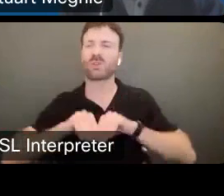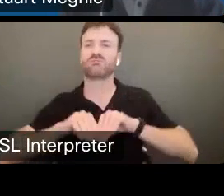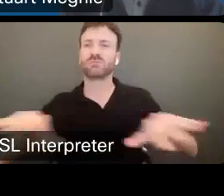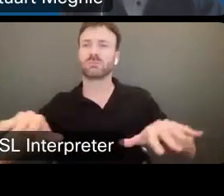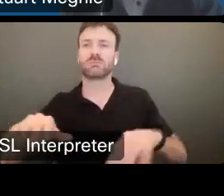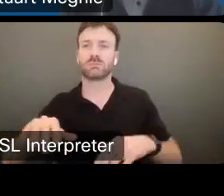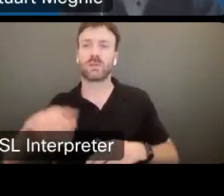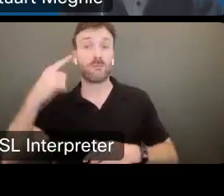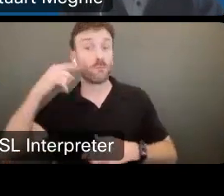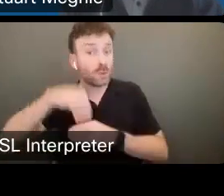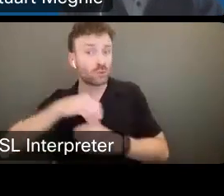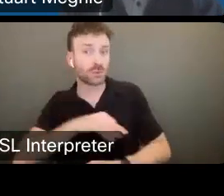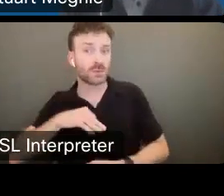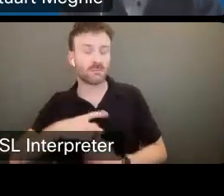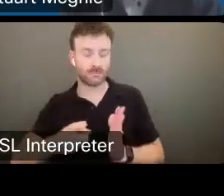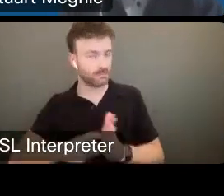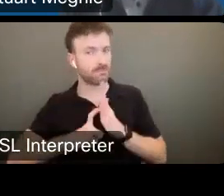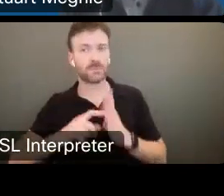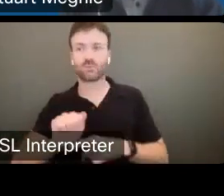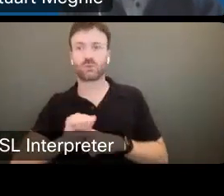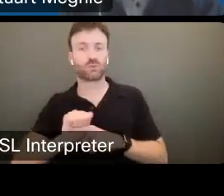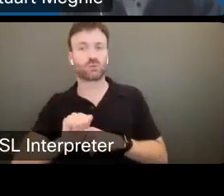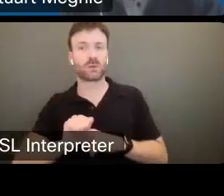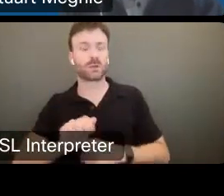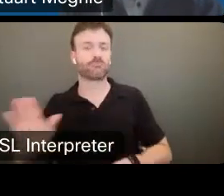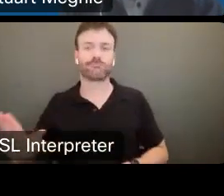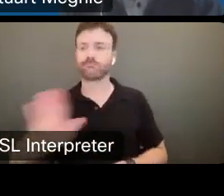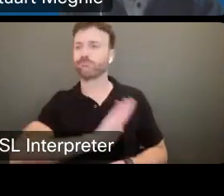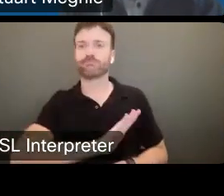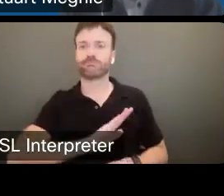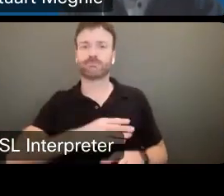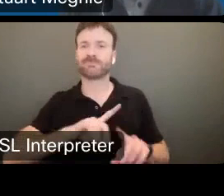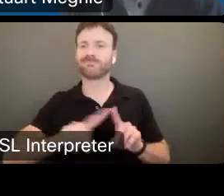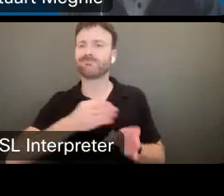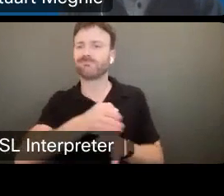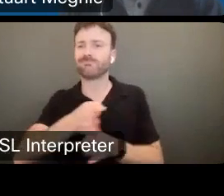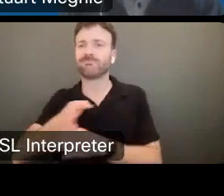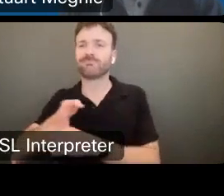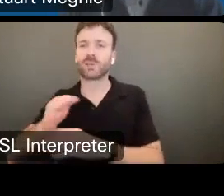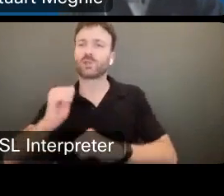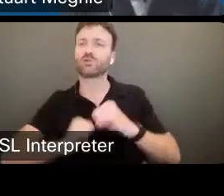There's mandatory training across the various division-led construction work.